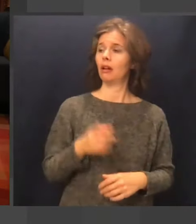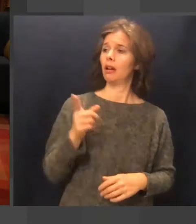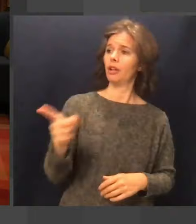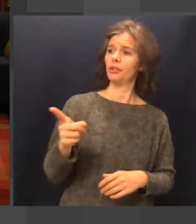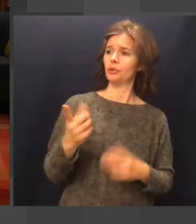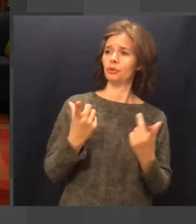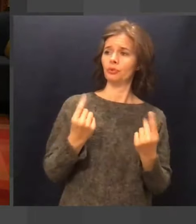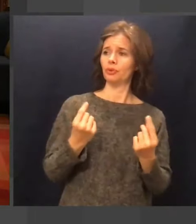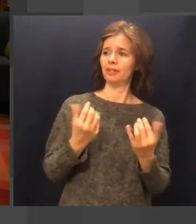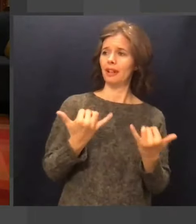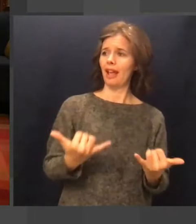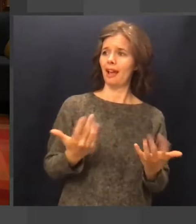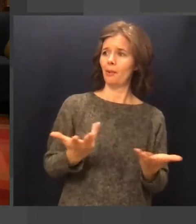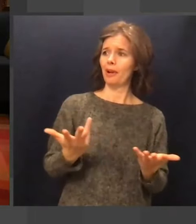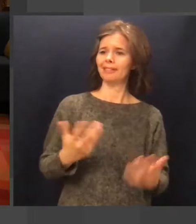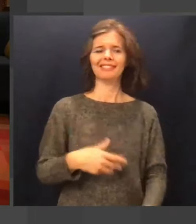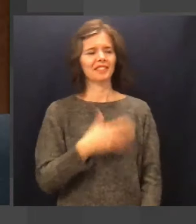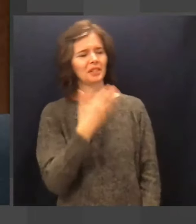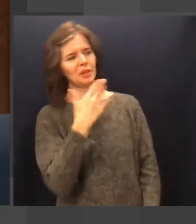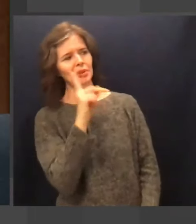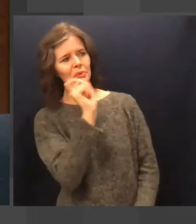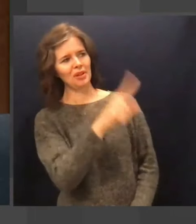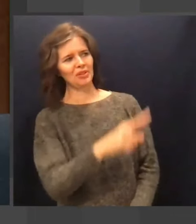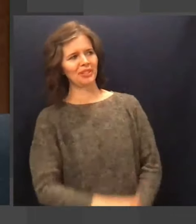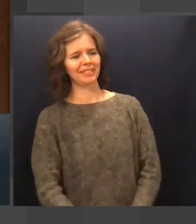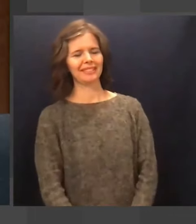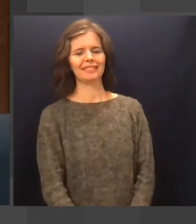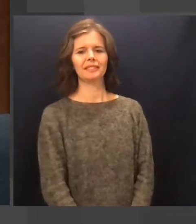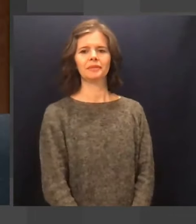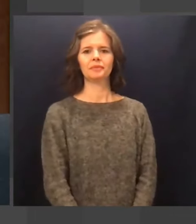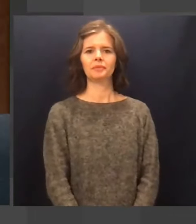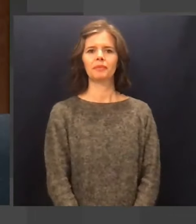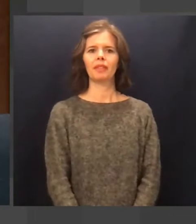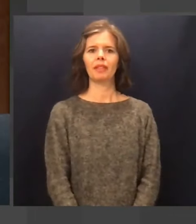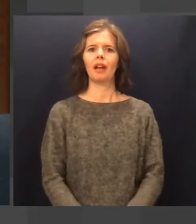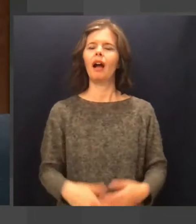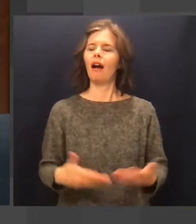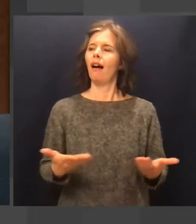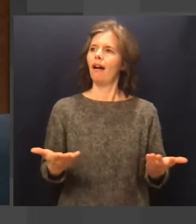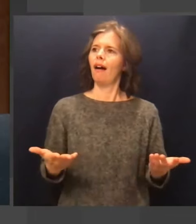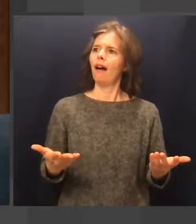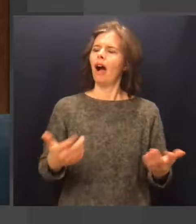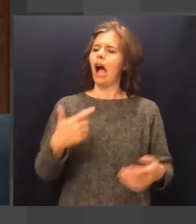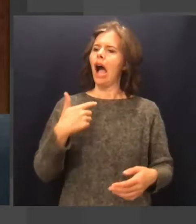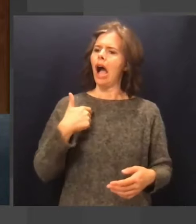THAT WAY. SO WHAT ARE YOU WORKING ON?